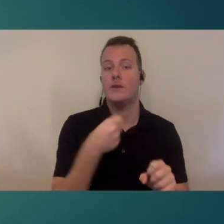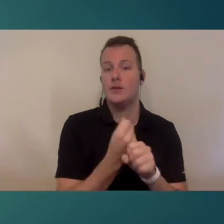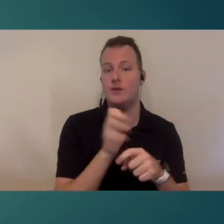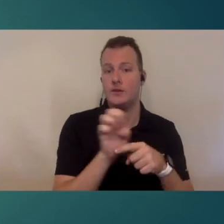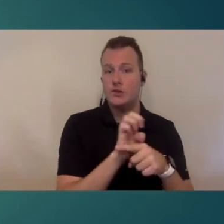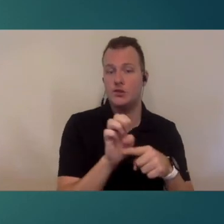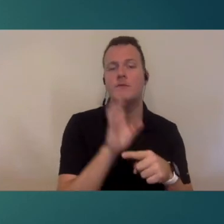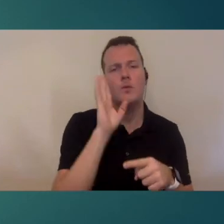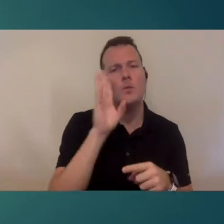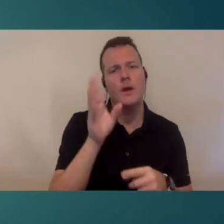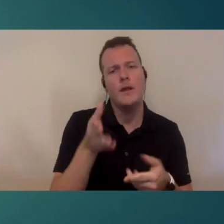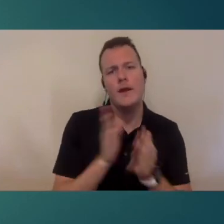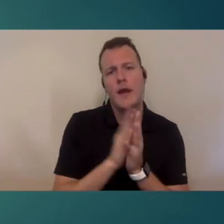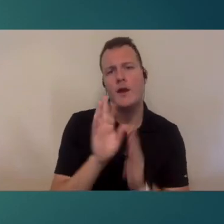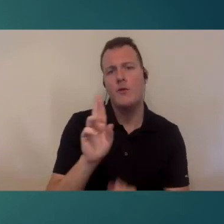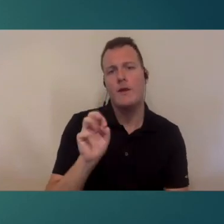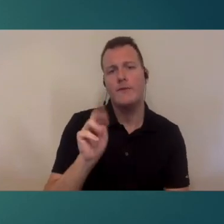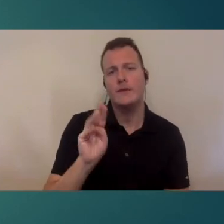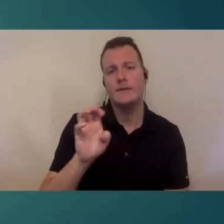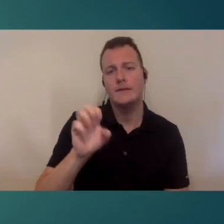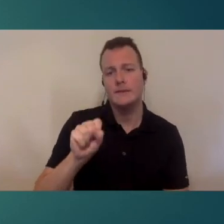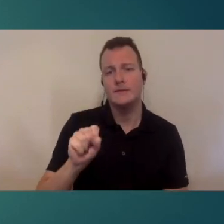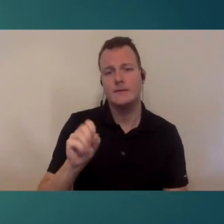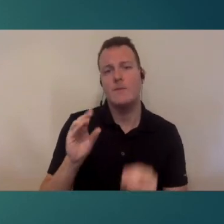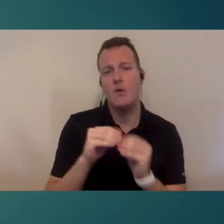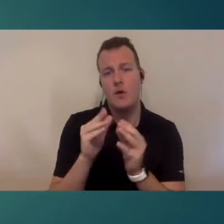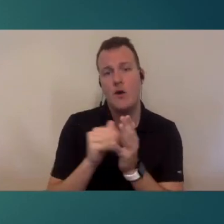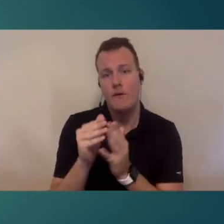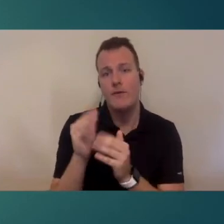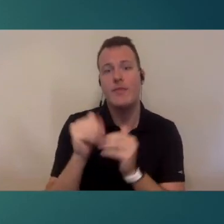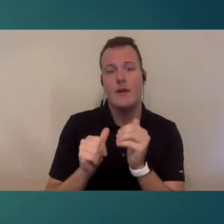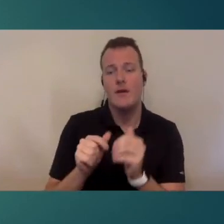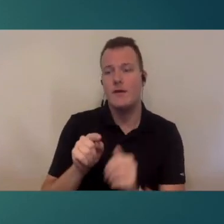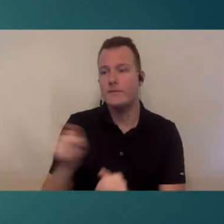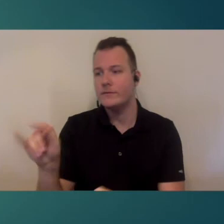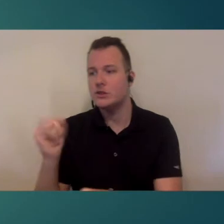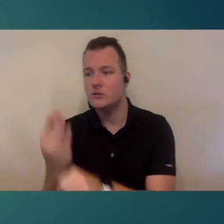they're going to be asked for references, maybe more than people going into job